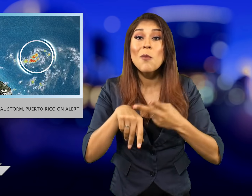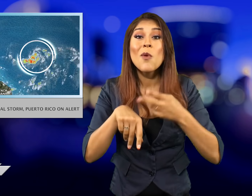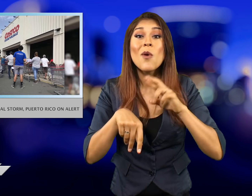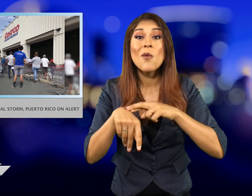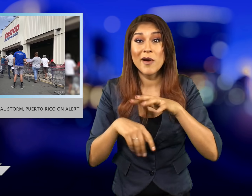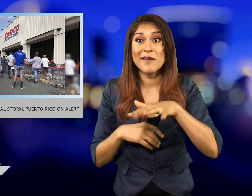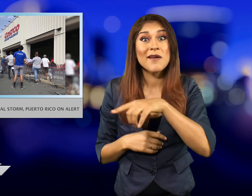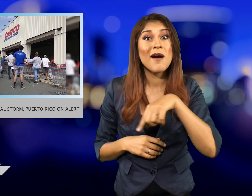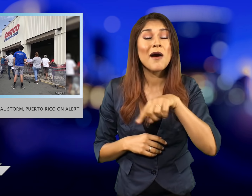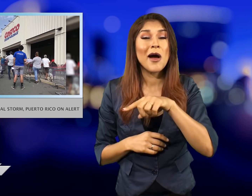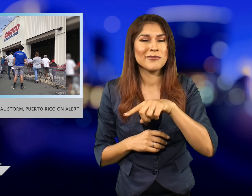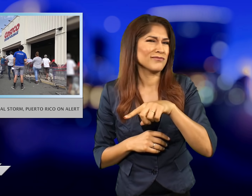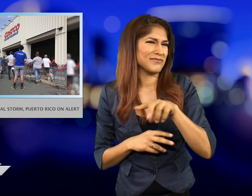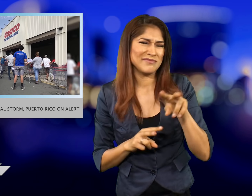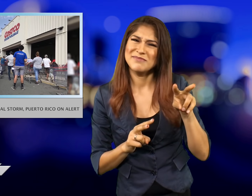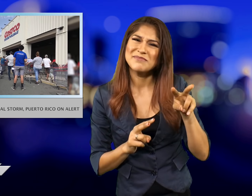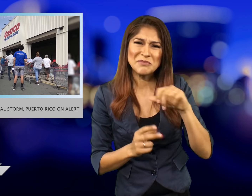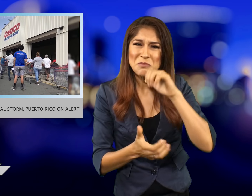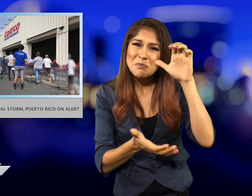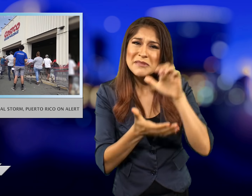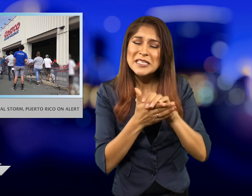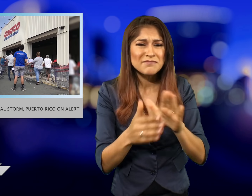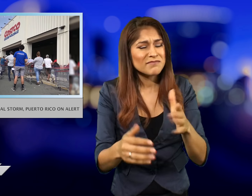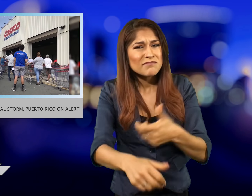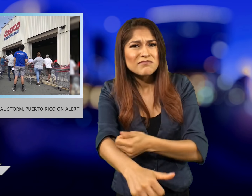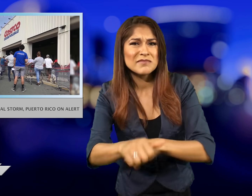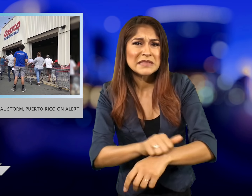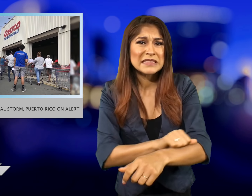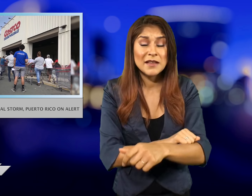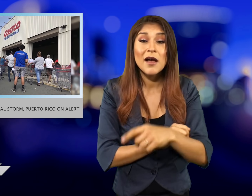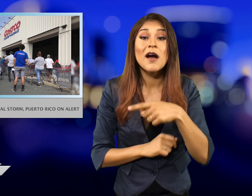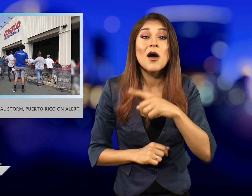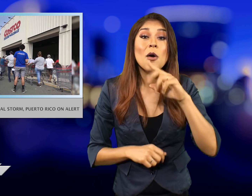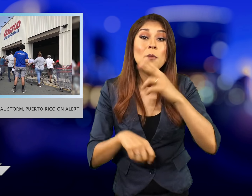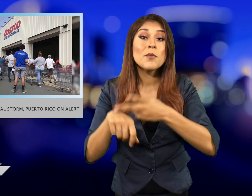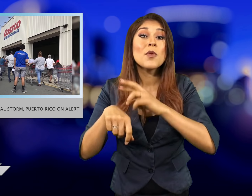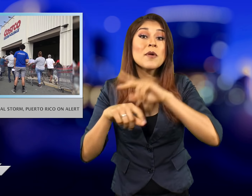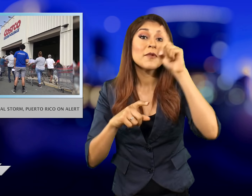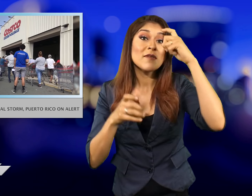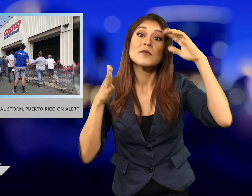But Puerto Rico is not taking any chances.